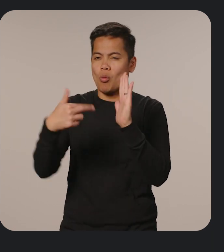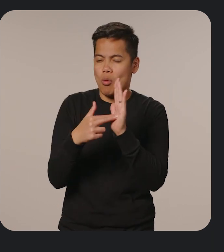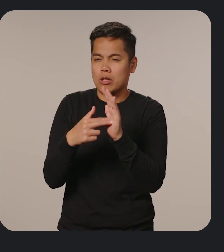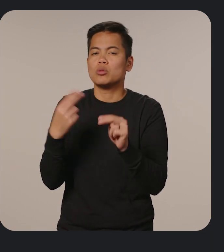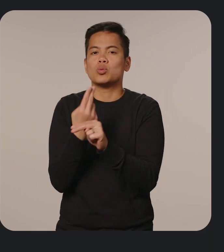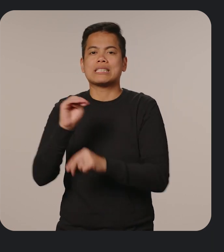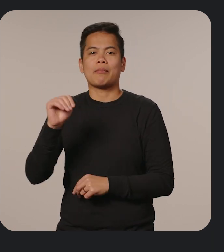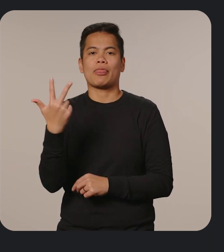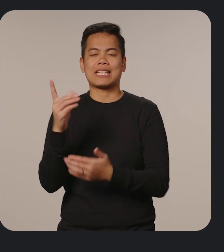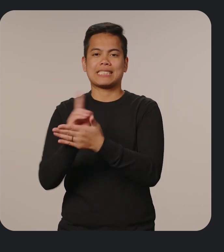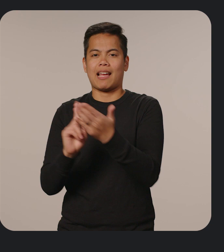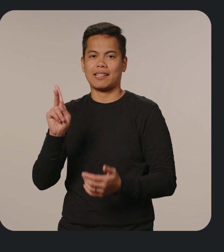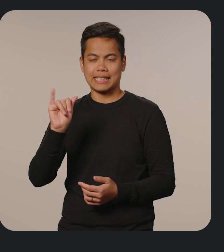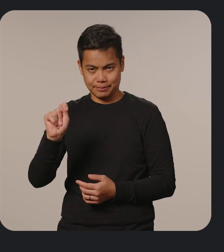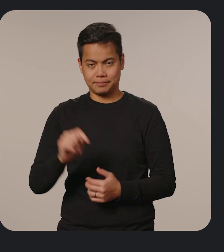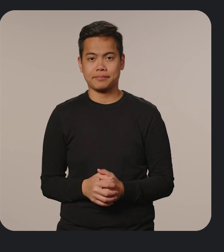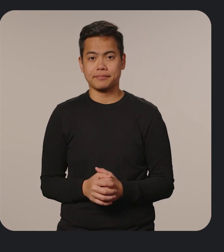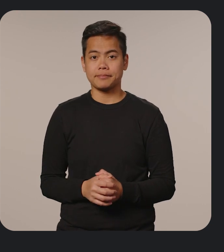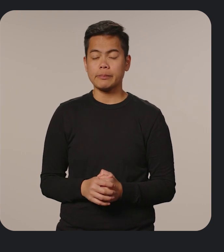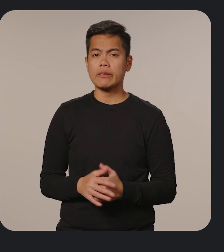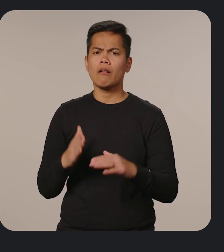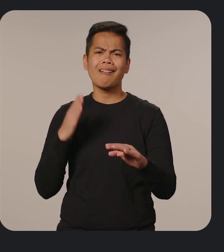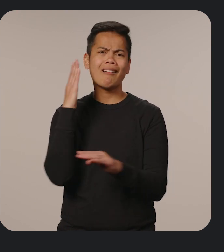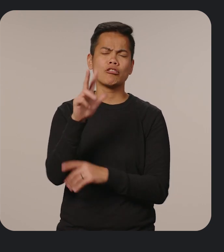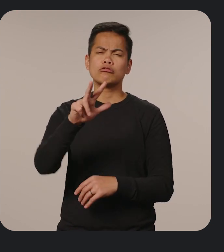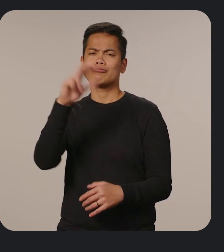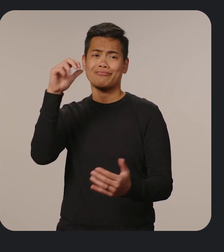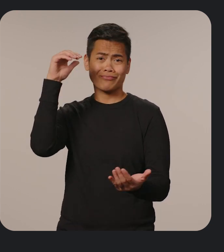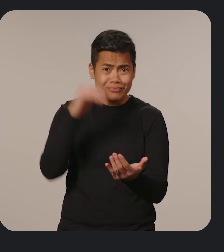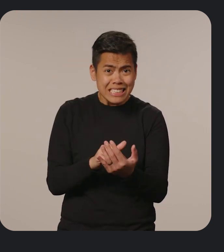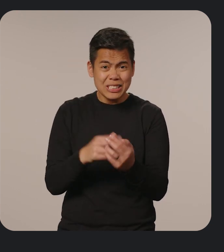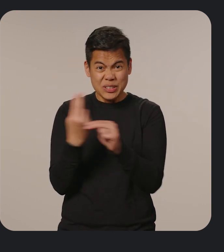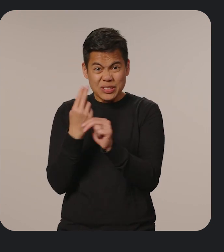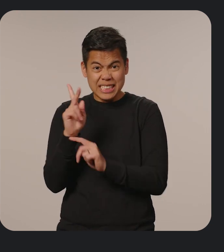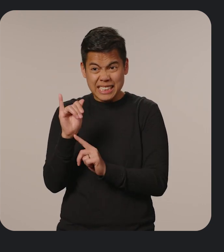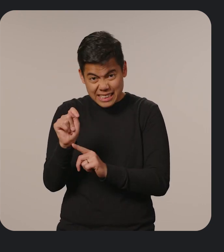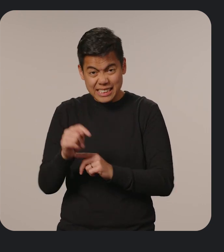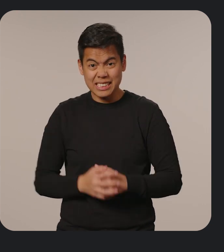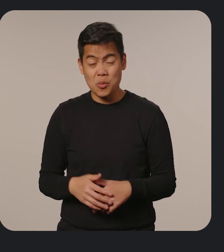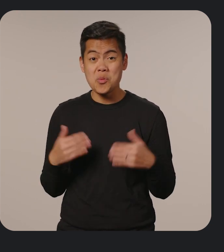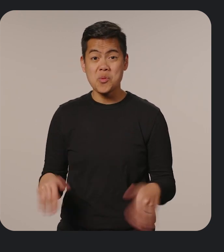Help us get to 10 million by getting a copy today. With that kind of volume traffic, quality is important.